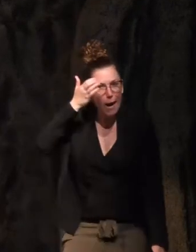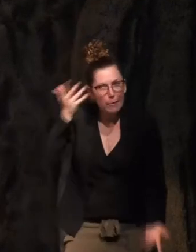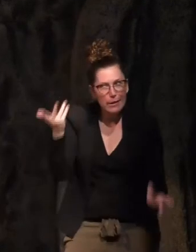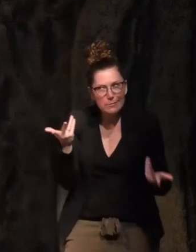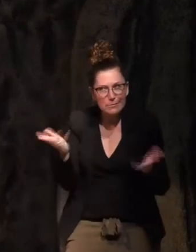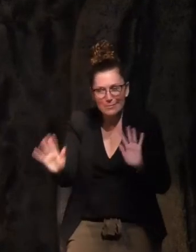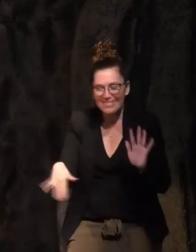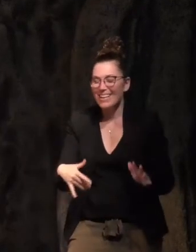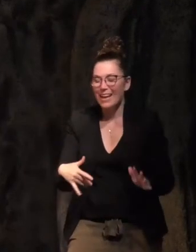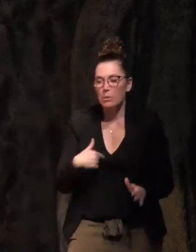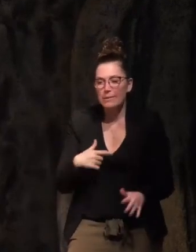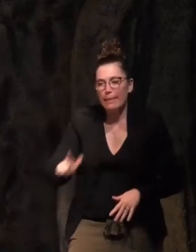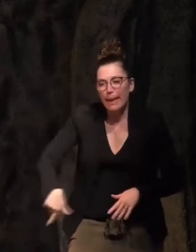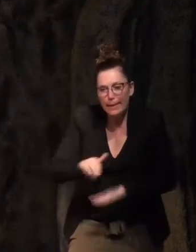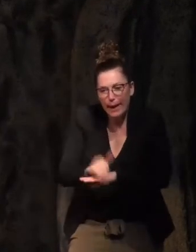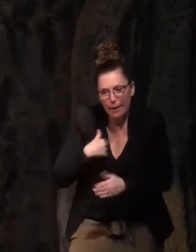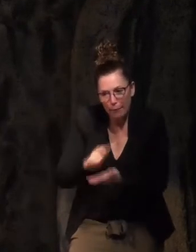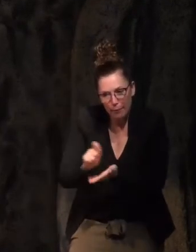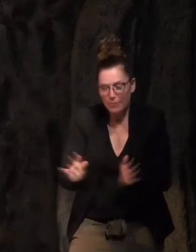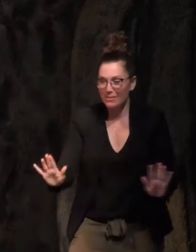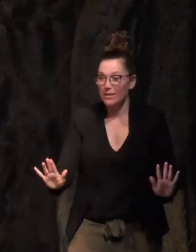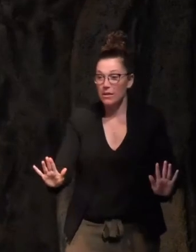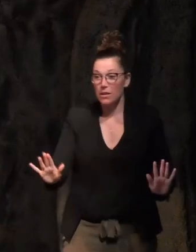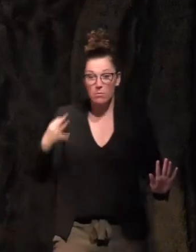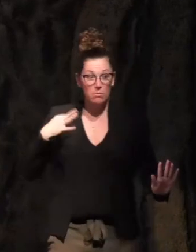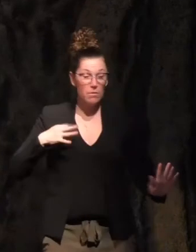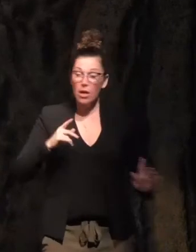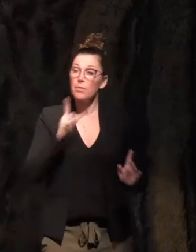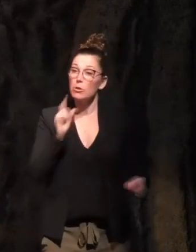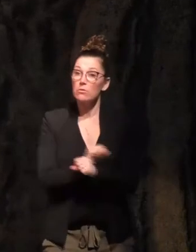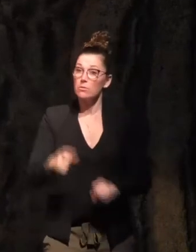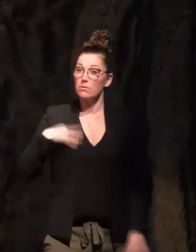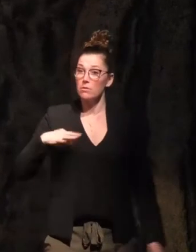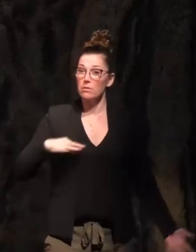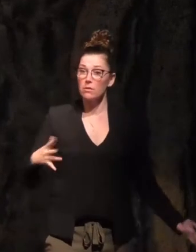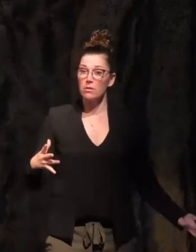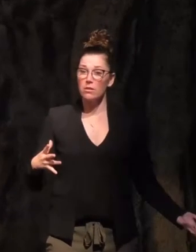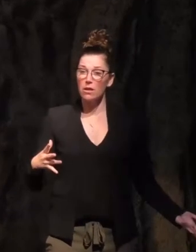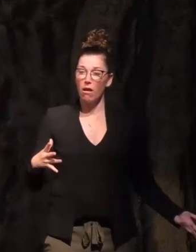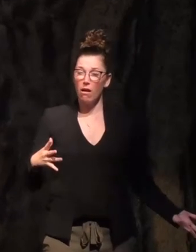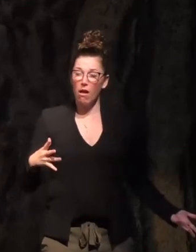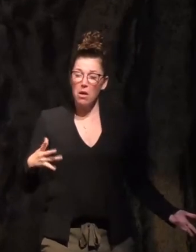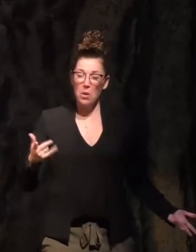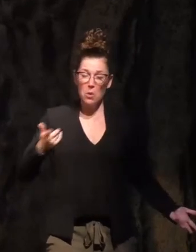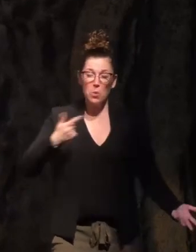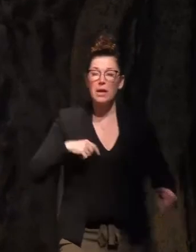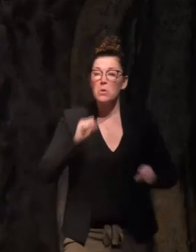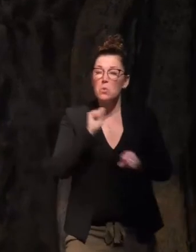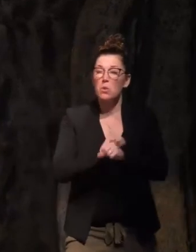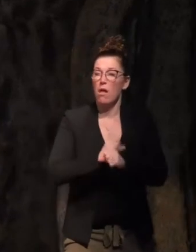The benefit could be that the sum total of all the work we make is much more likely to reflect